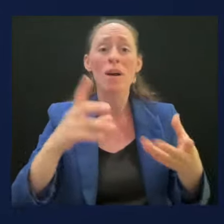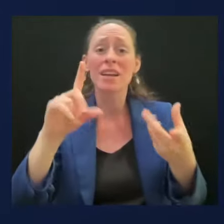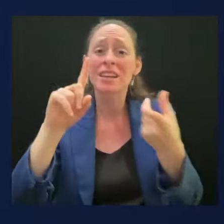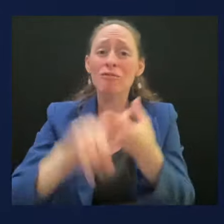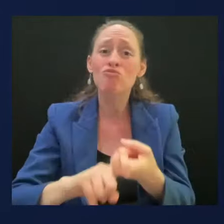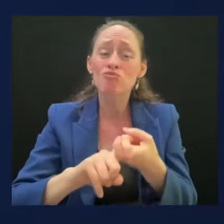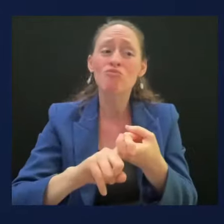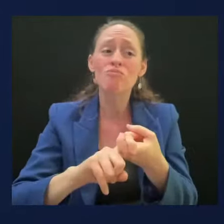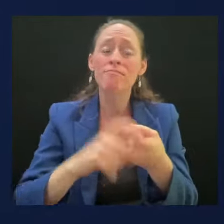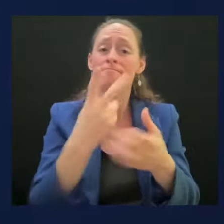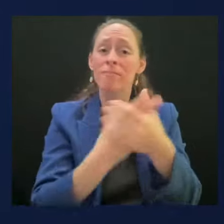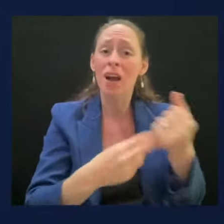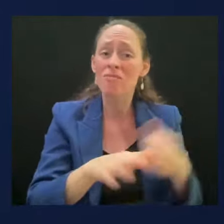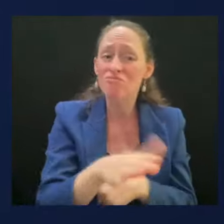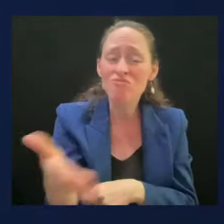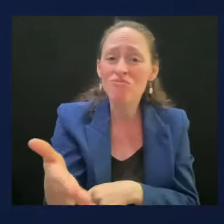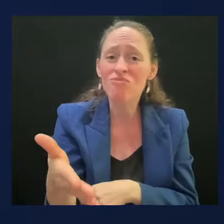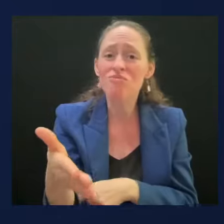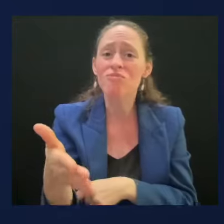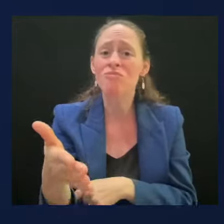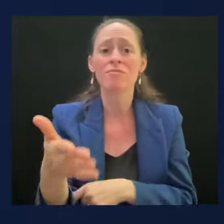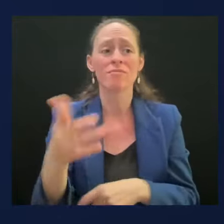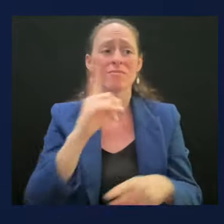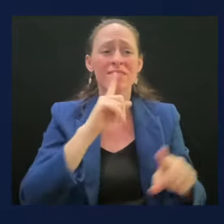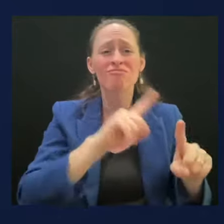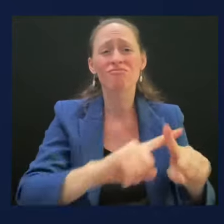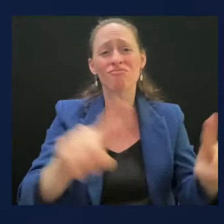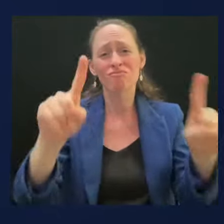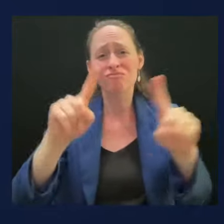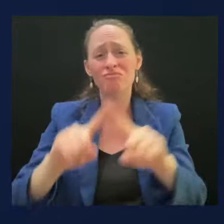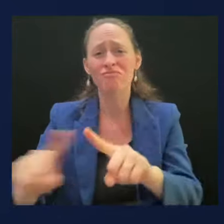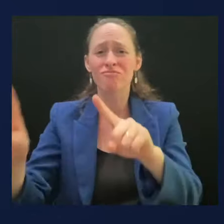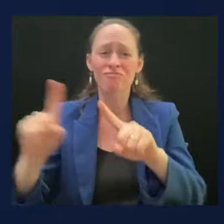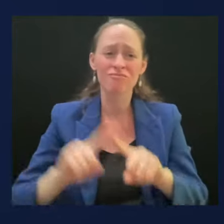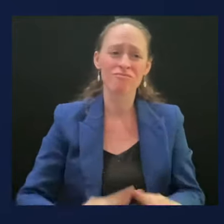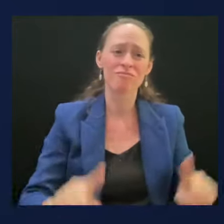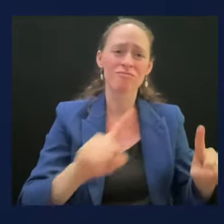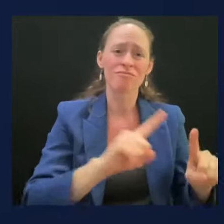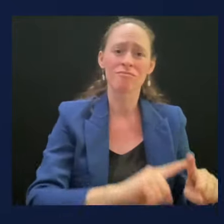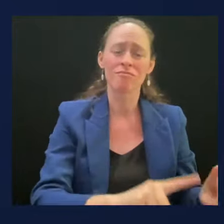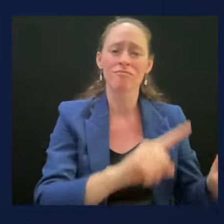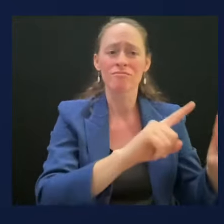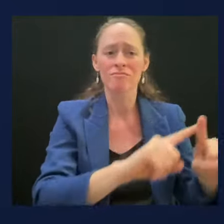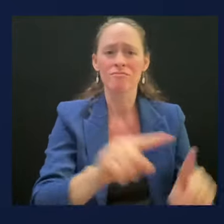Unbroken even by death. Yet our nation's fallen are not only represented